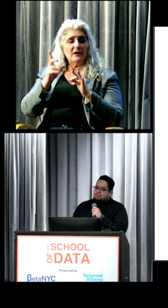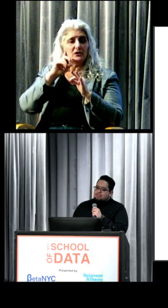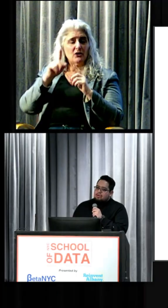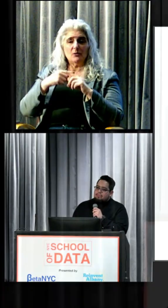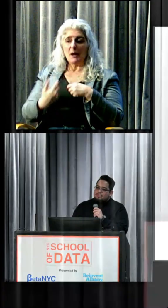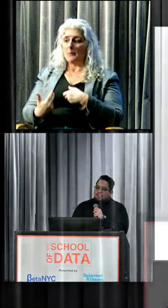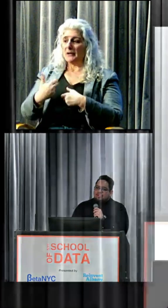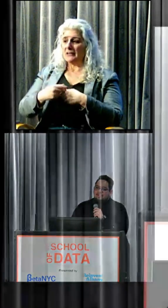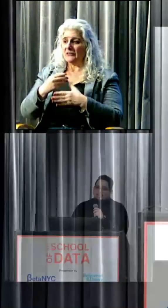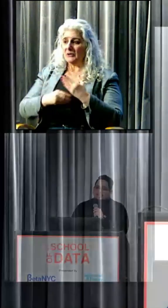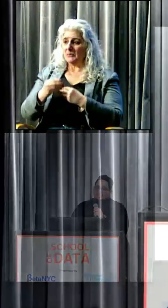analysis.